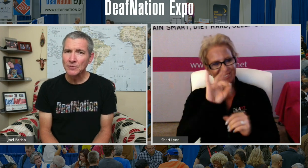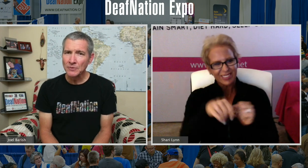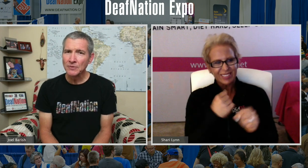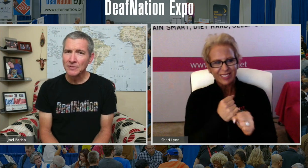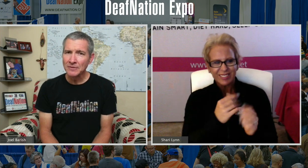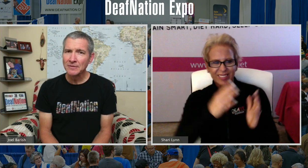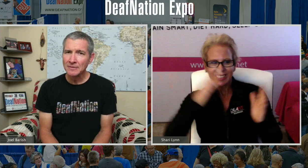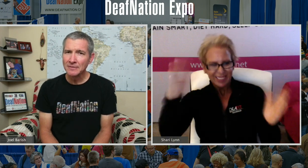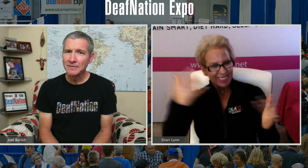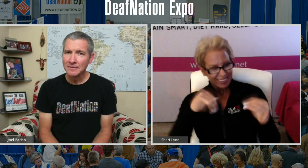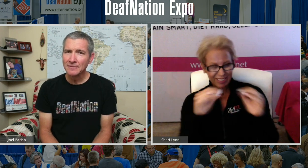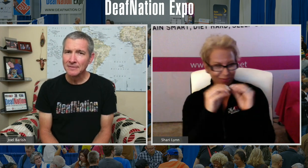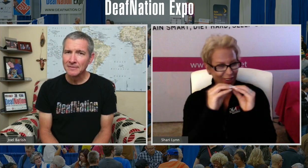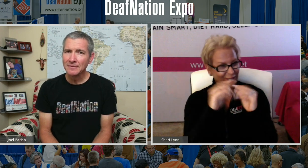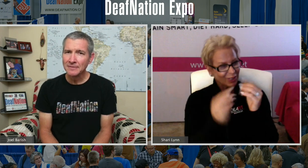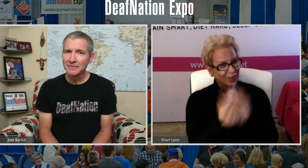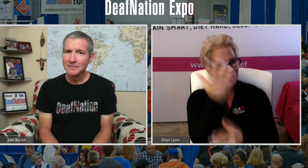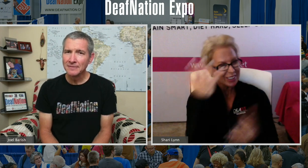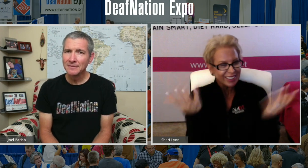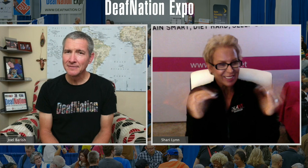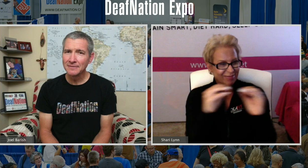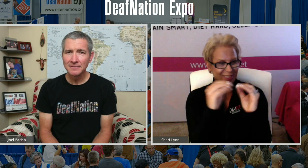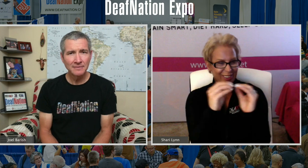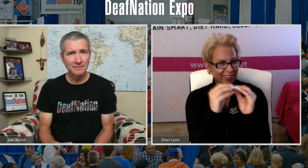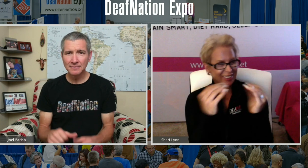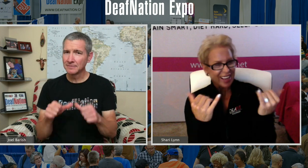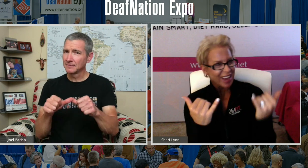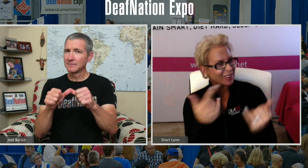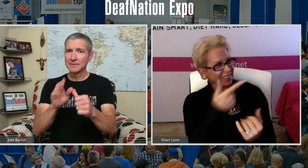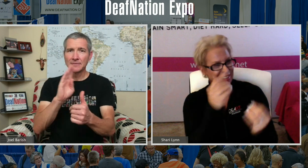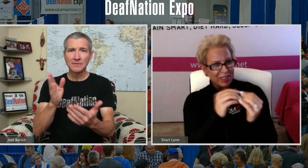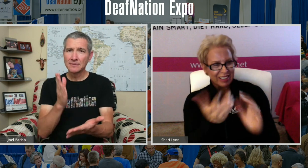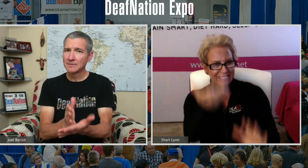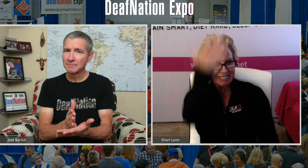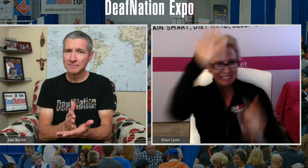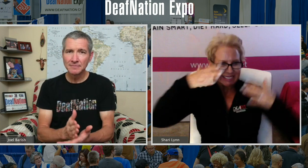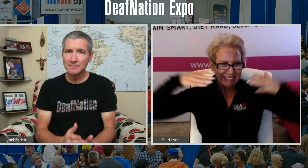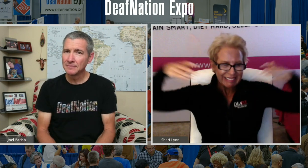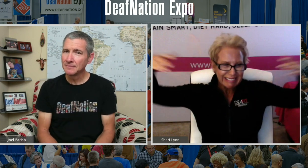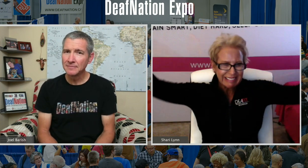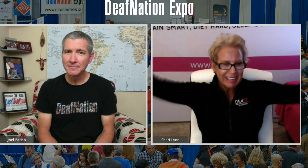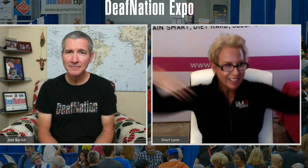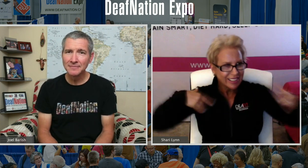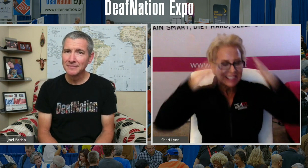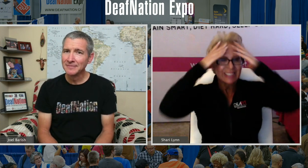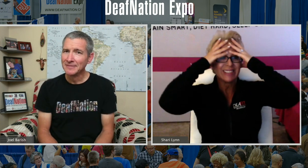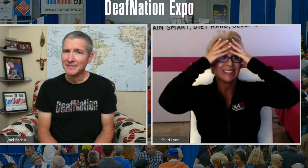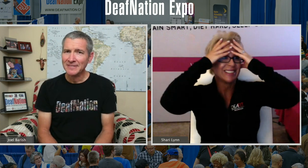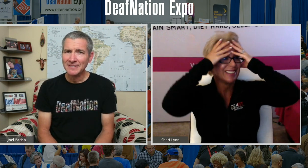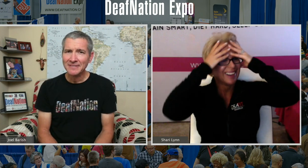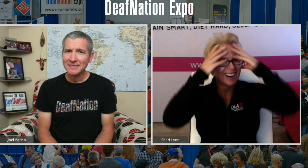and there’s still more to grow. More to go. It never stops. Some can get so big.